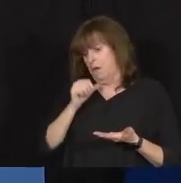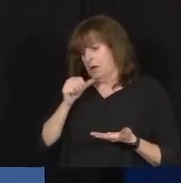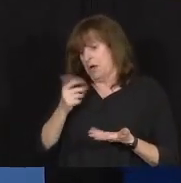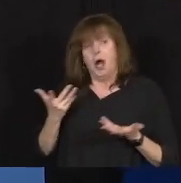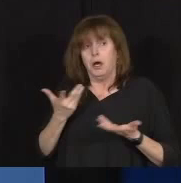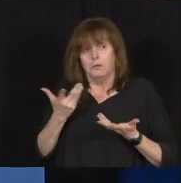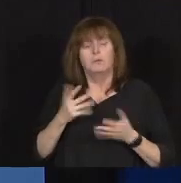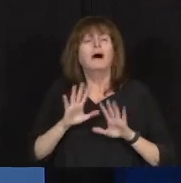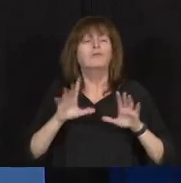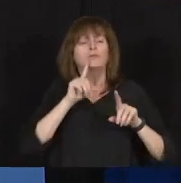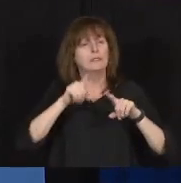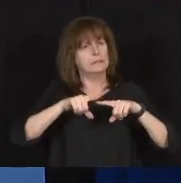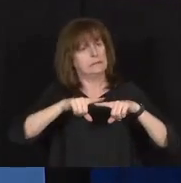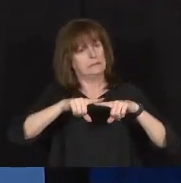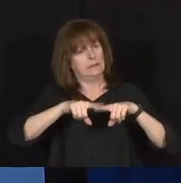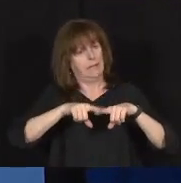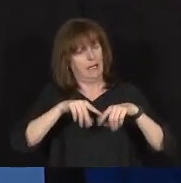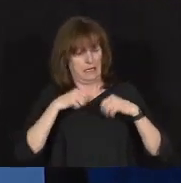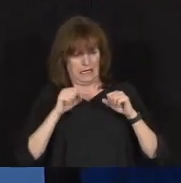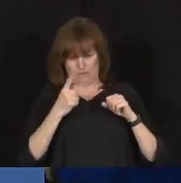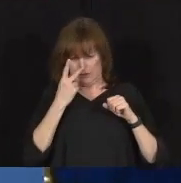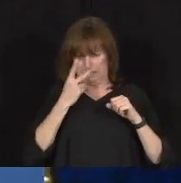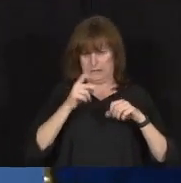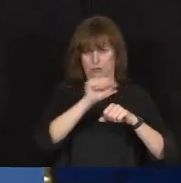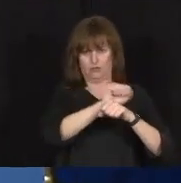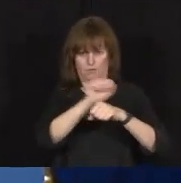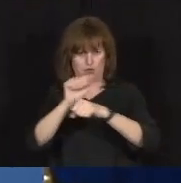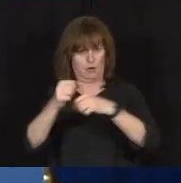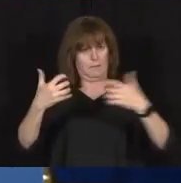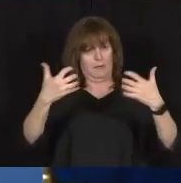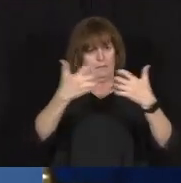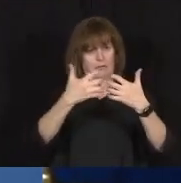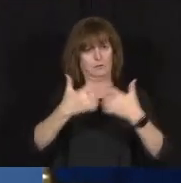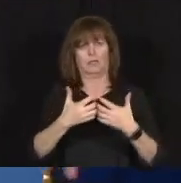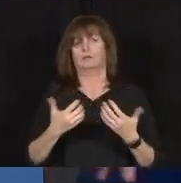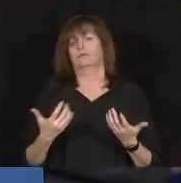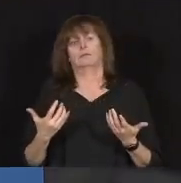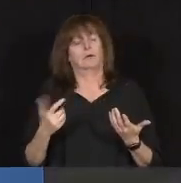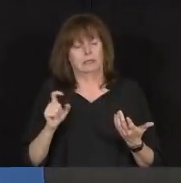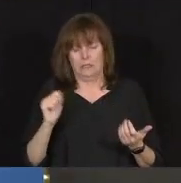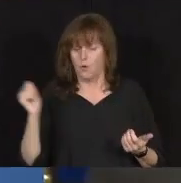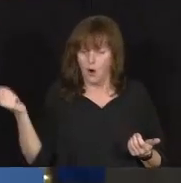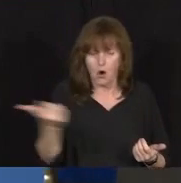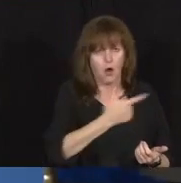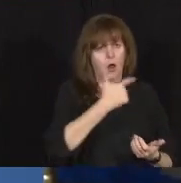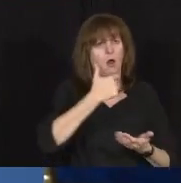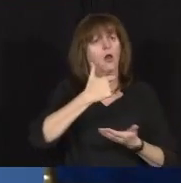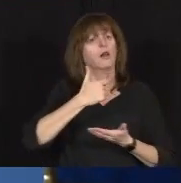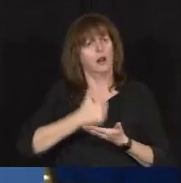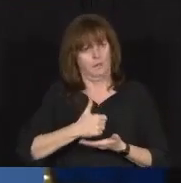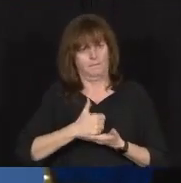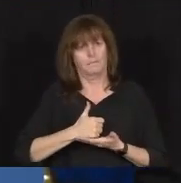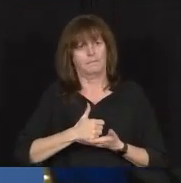s the premier said, we do need all hands on deck at this point. Thank you. My next question is for the premier.